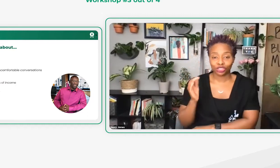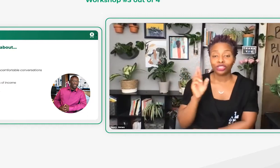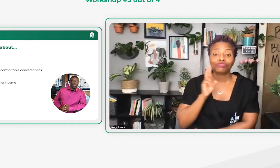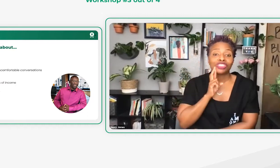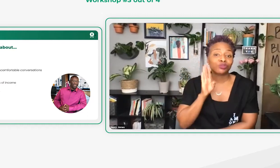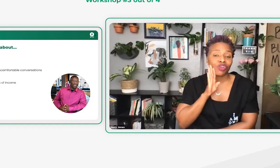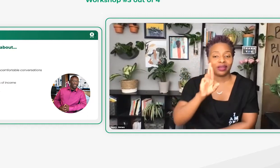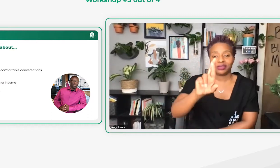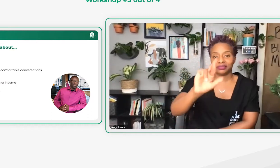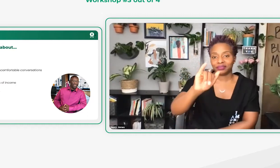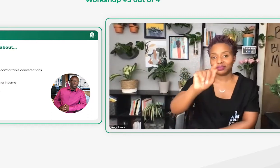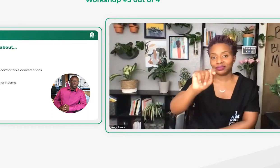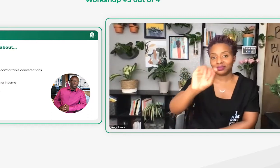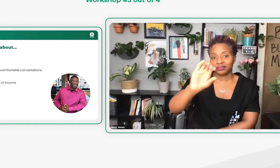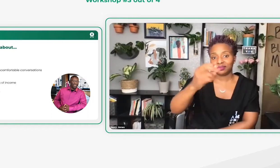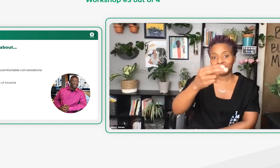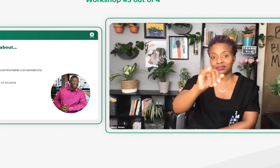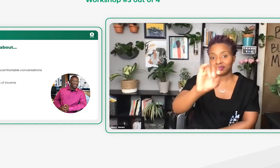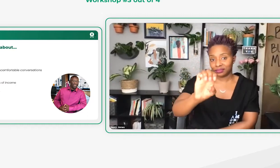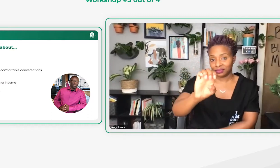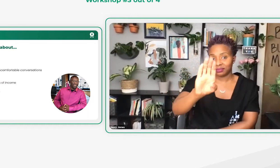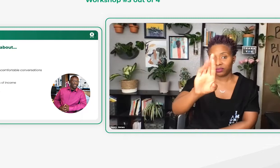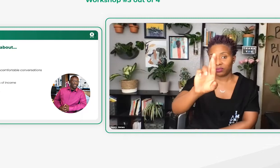Last week we invited a presenter Richie Bryant.